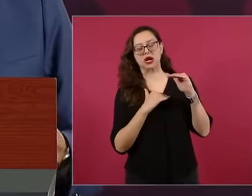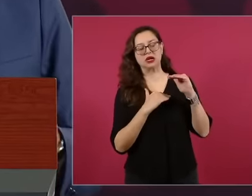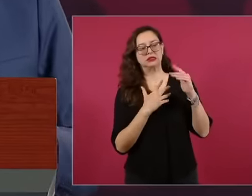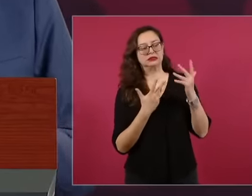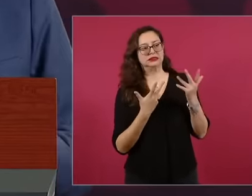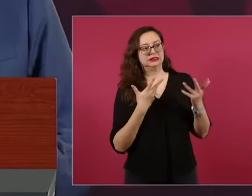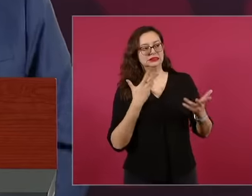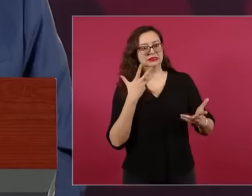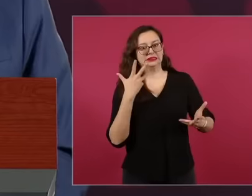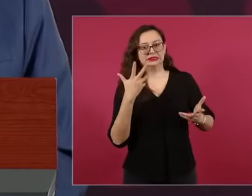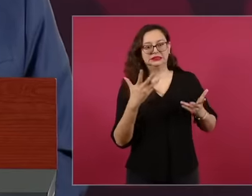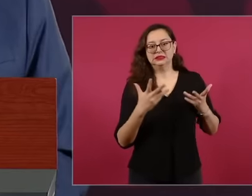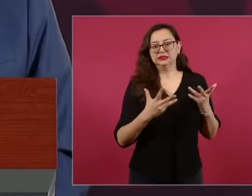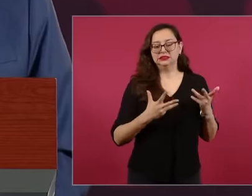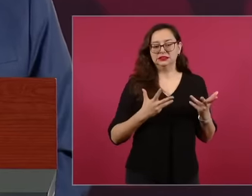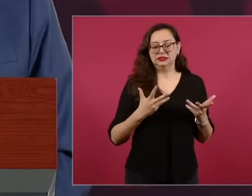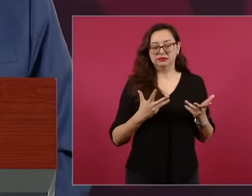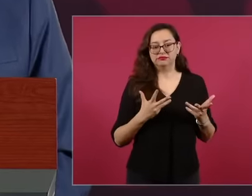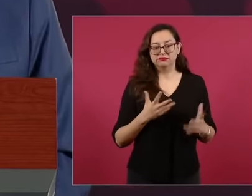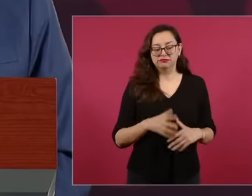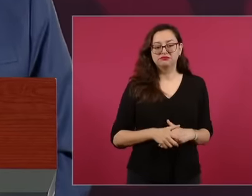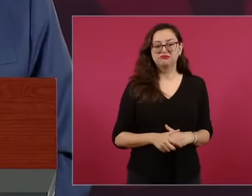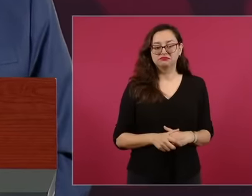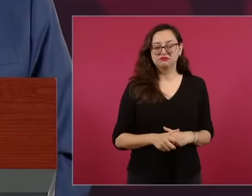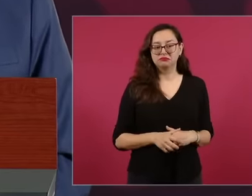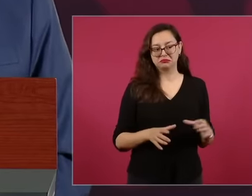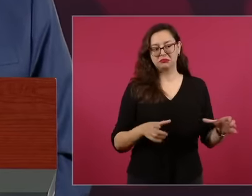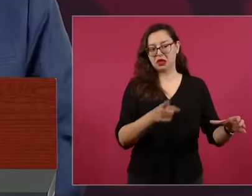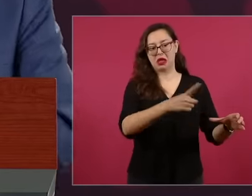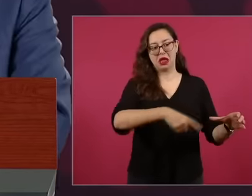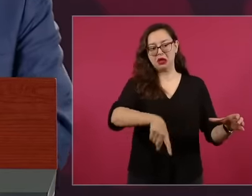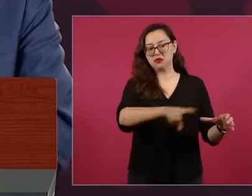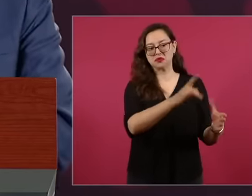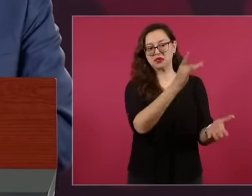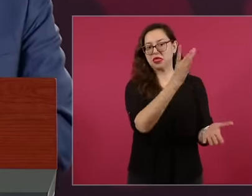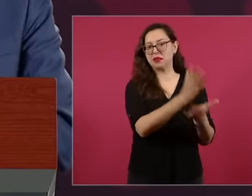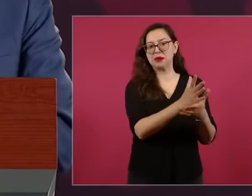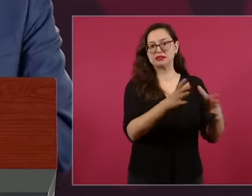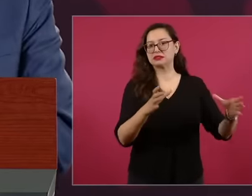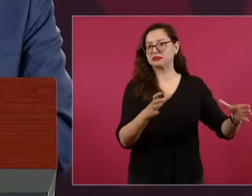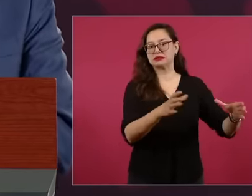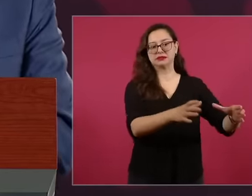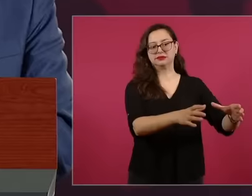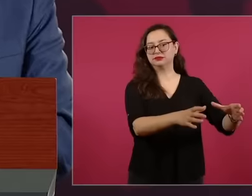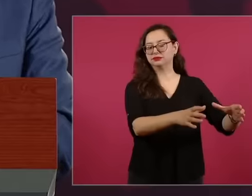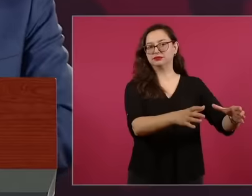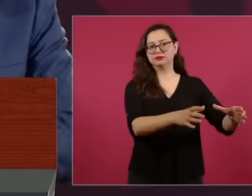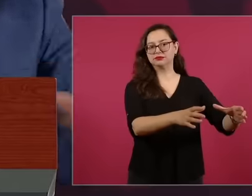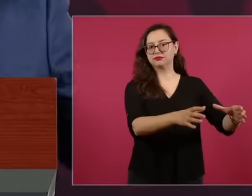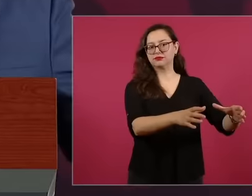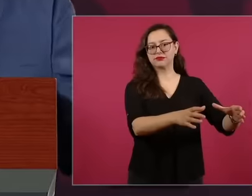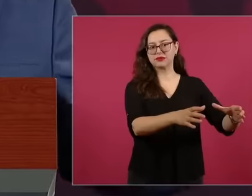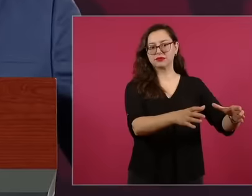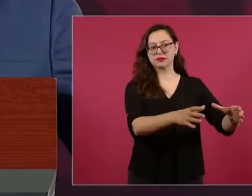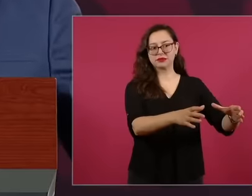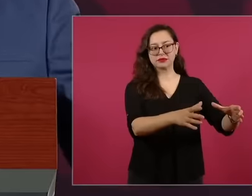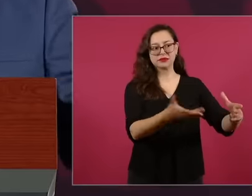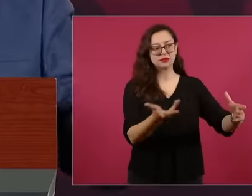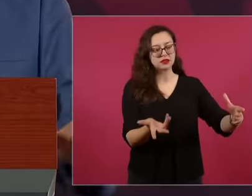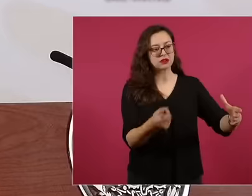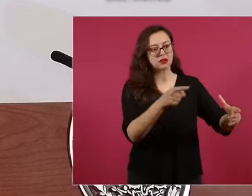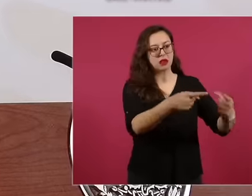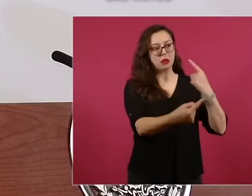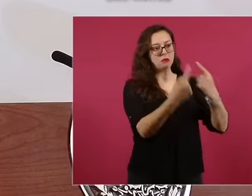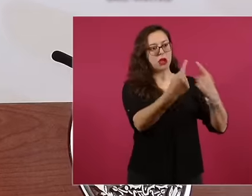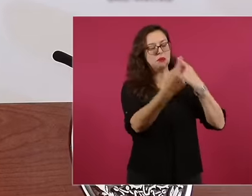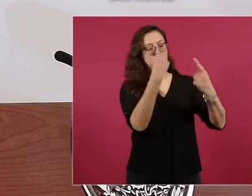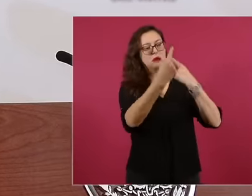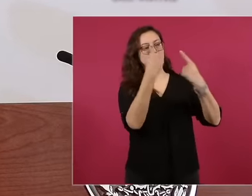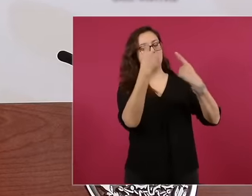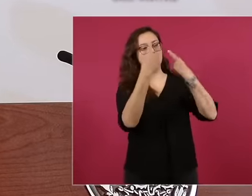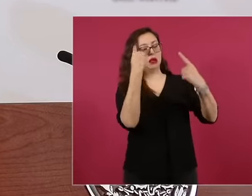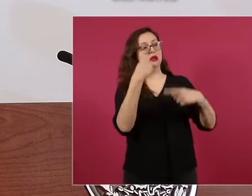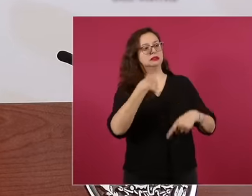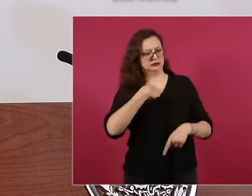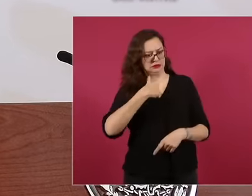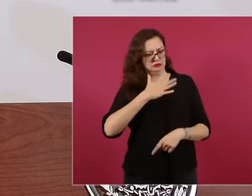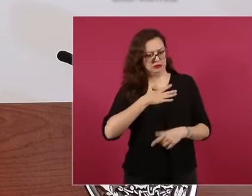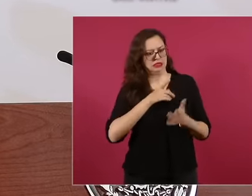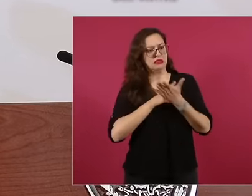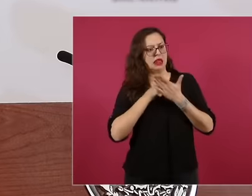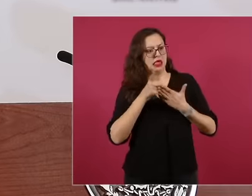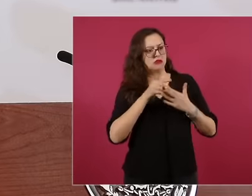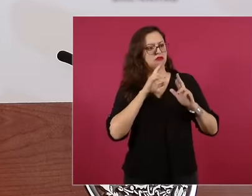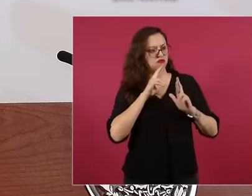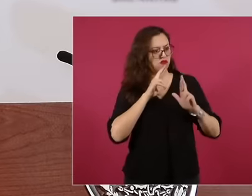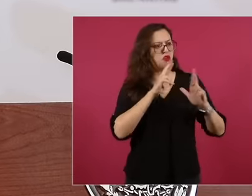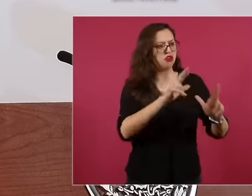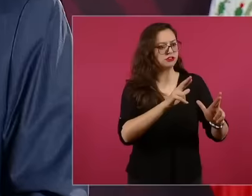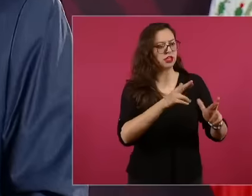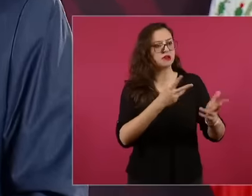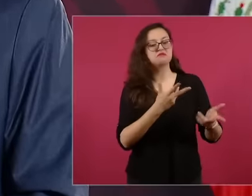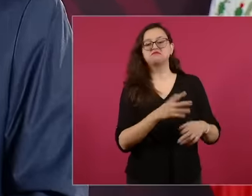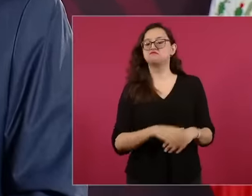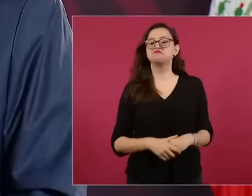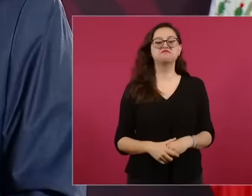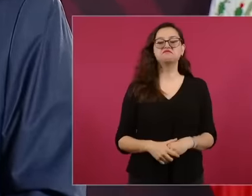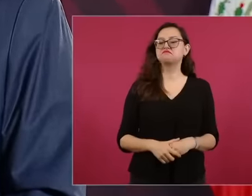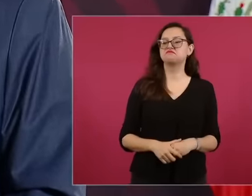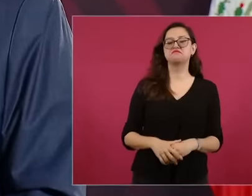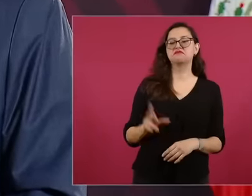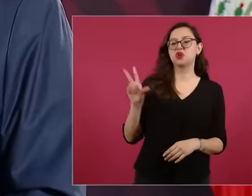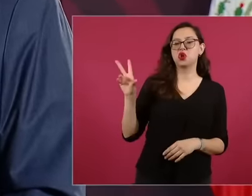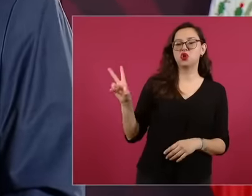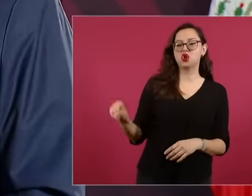Mexico is that eh There was not even the right of reply and they decided what they informed and